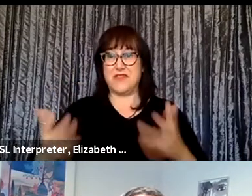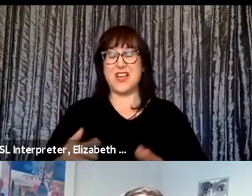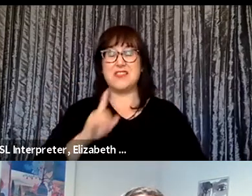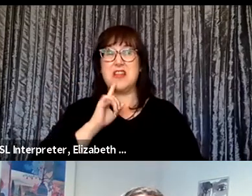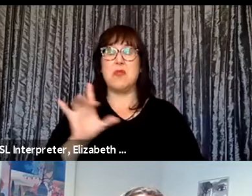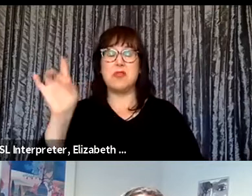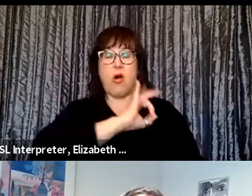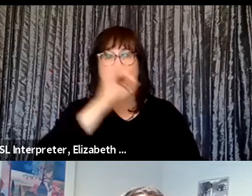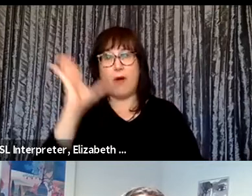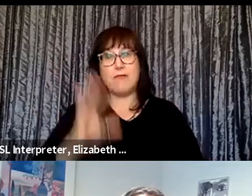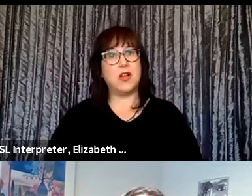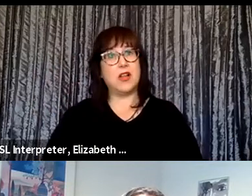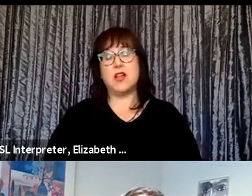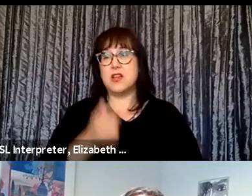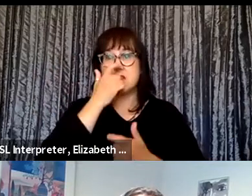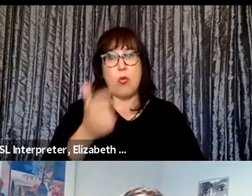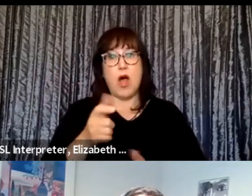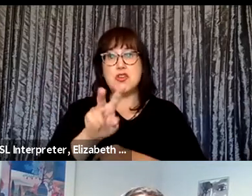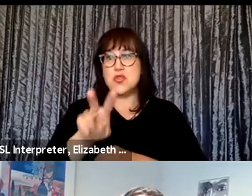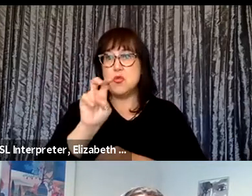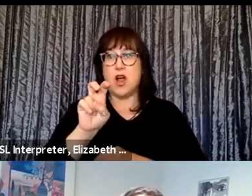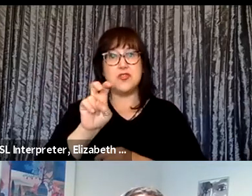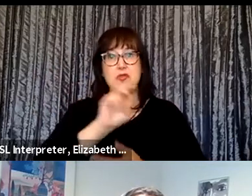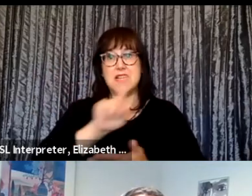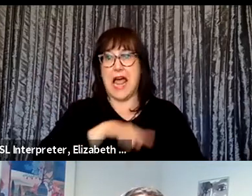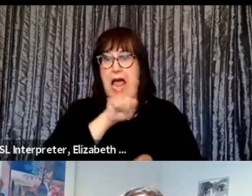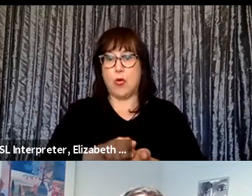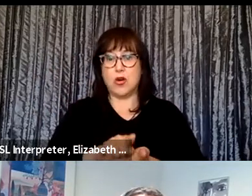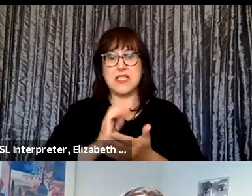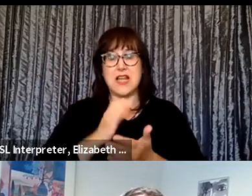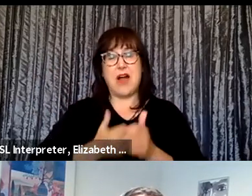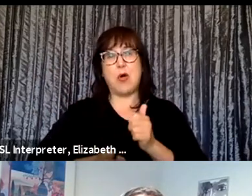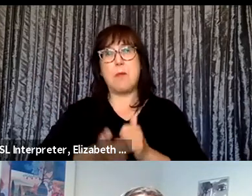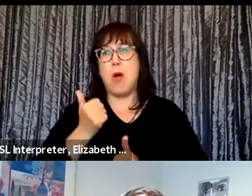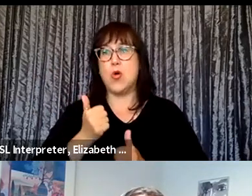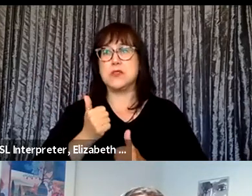to watch 200 hours of our most vulnerable moments together,